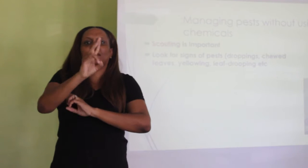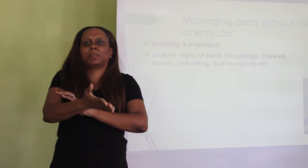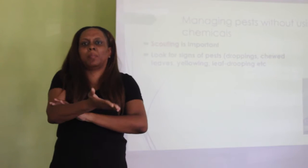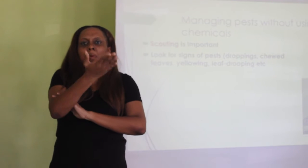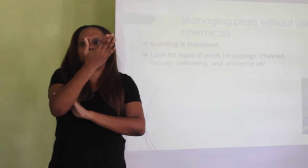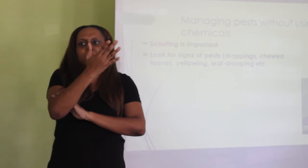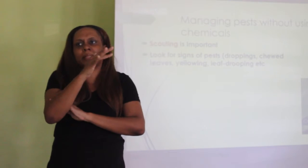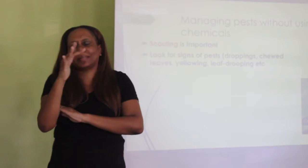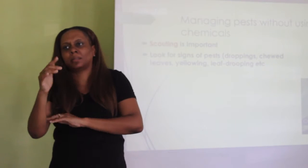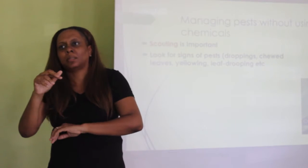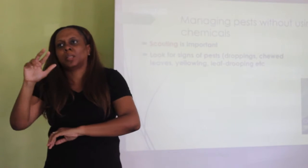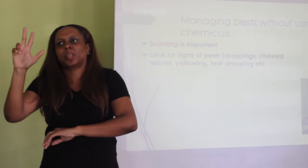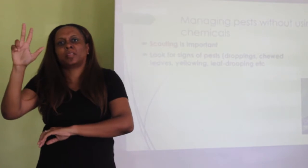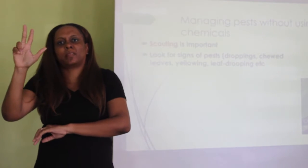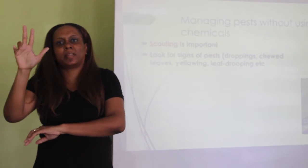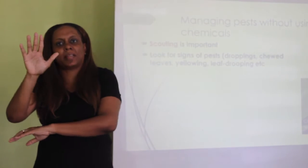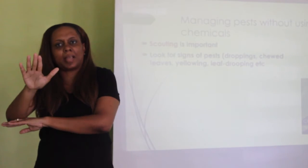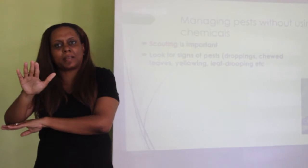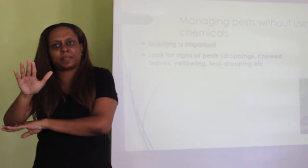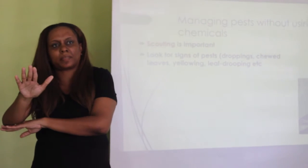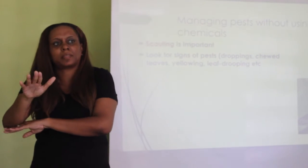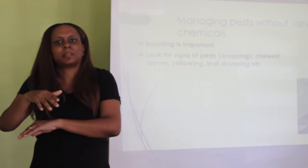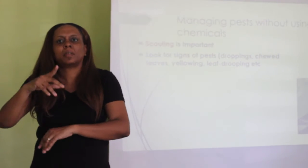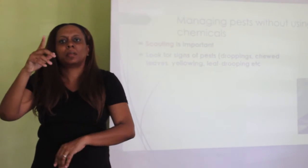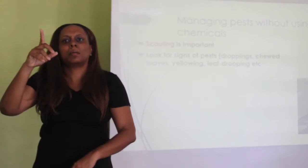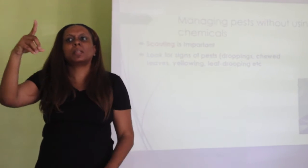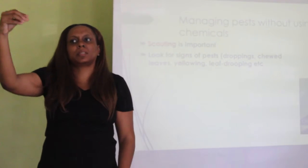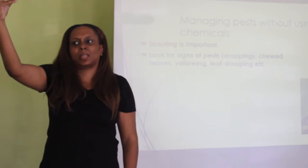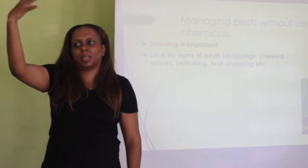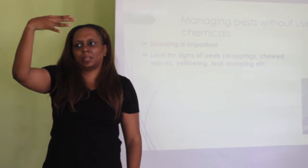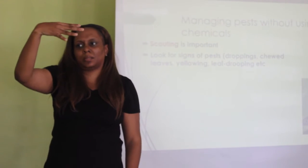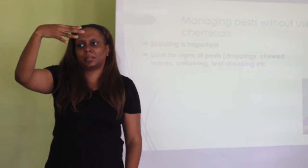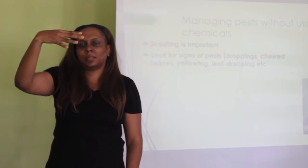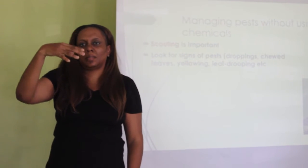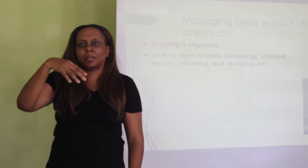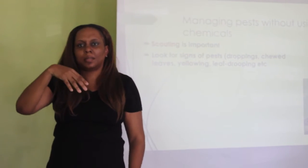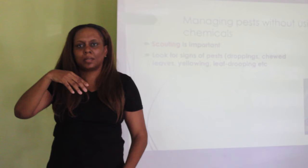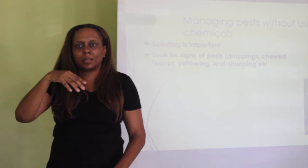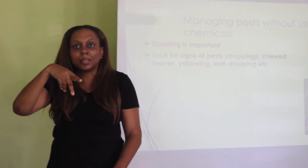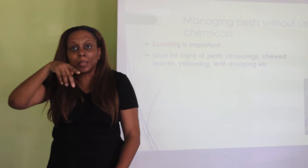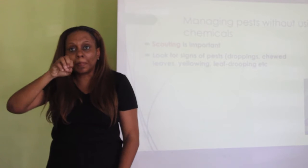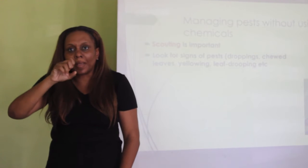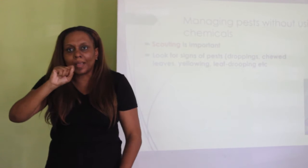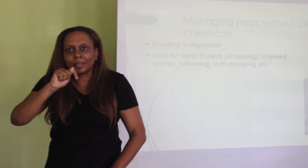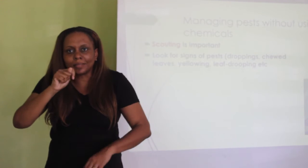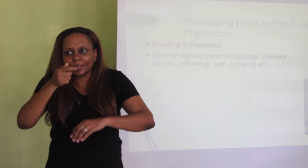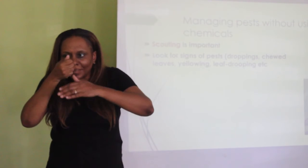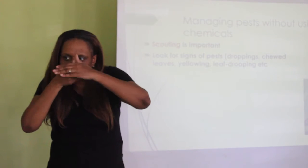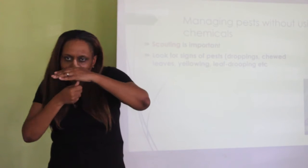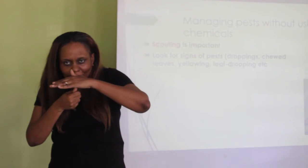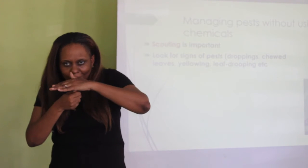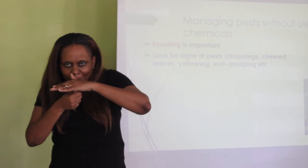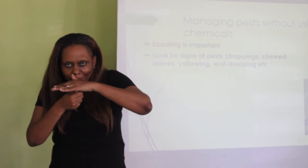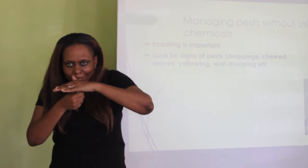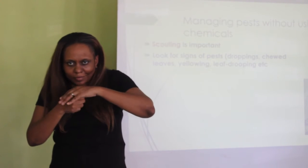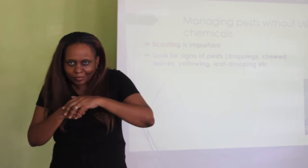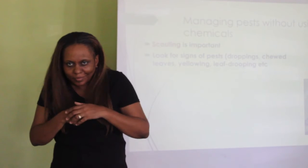probably three when the sun is out the pests will be hurting so it makes more sense sculpting or